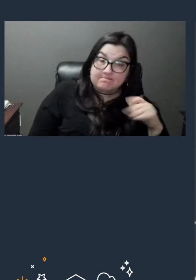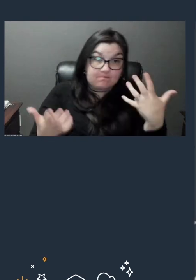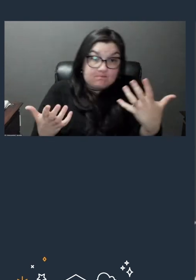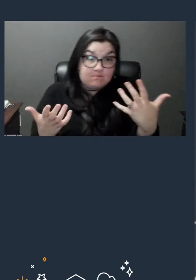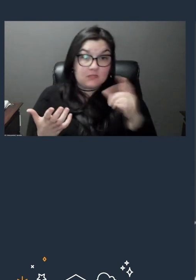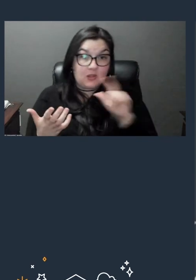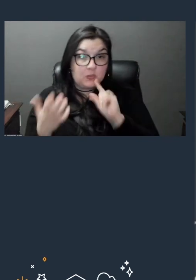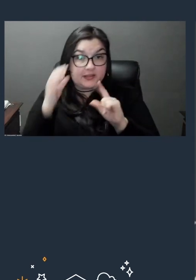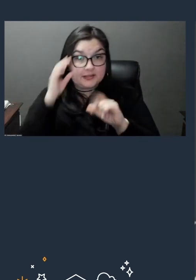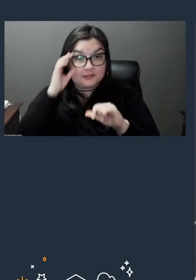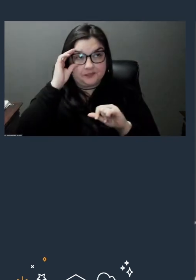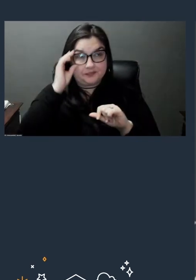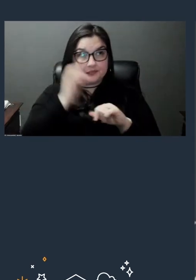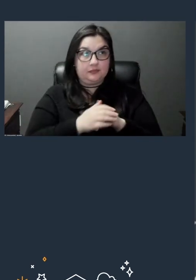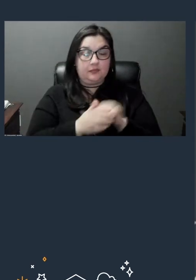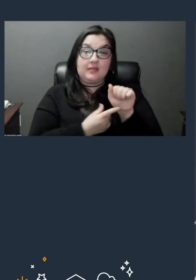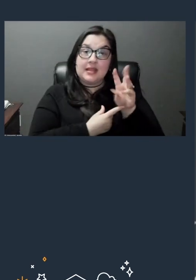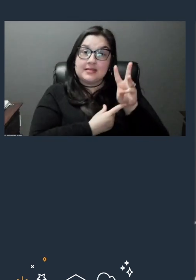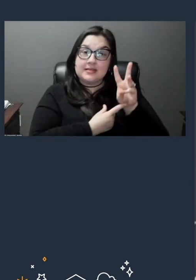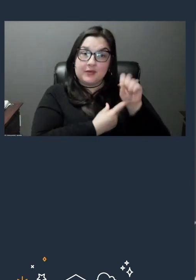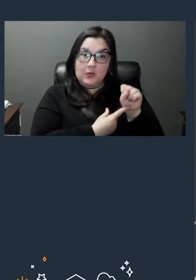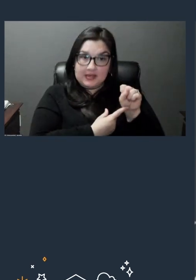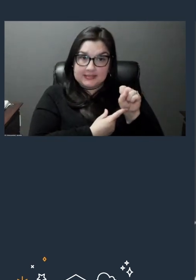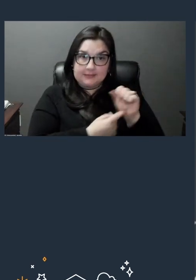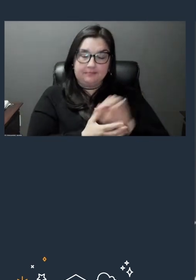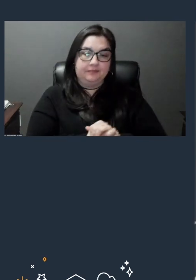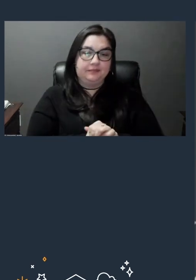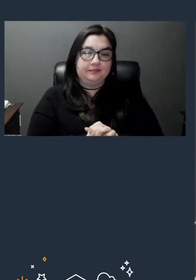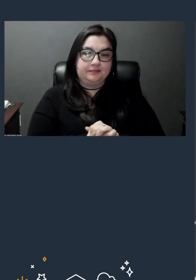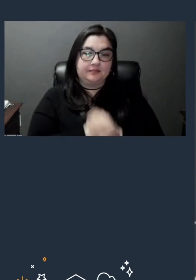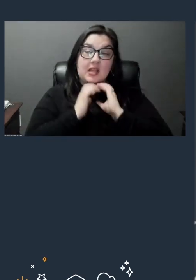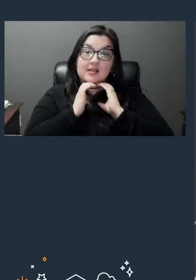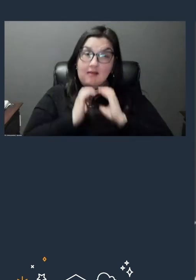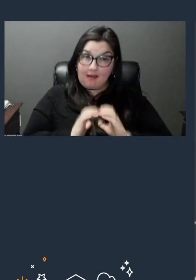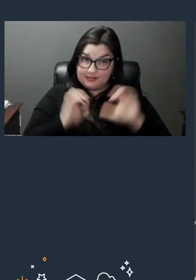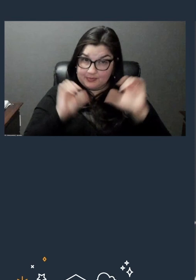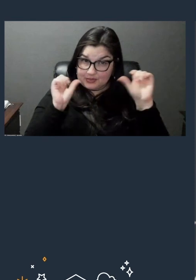With AWS, customers can easily access their data,